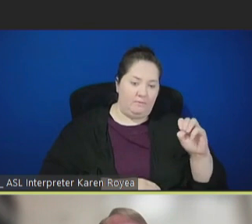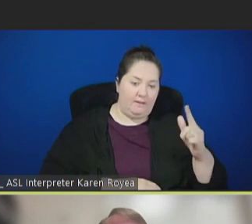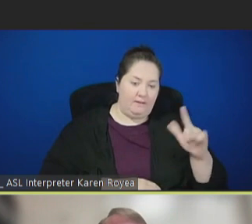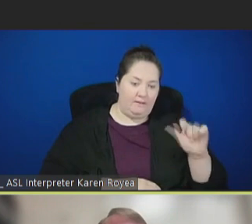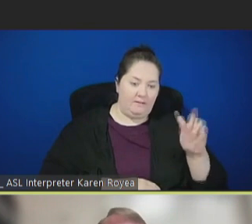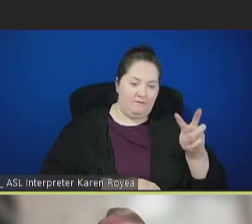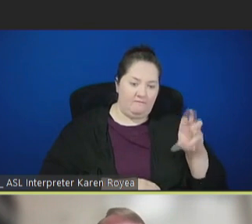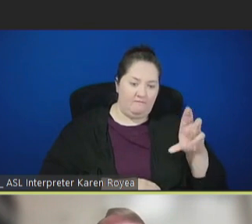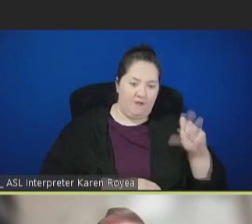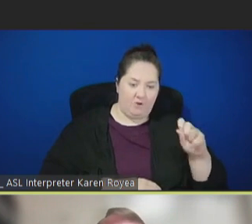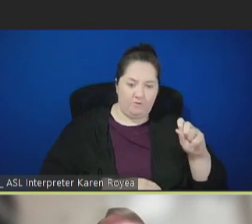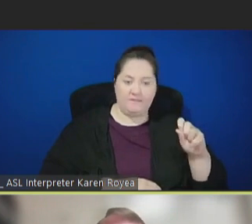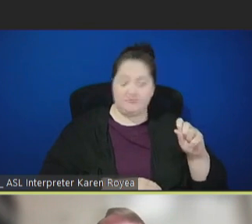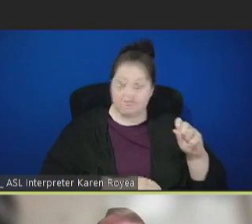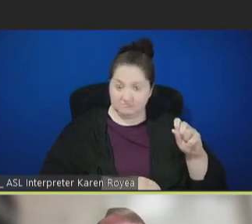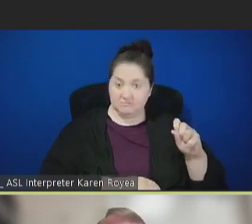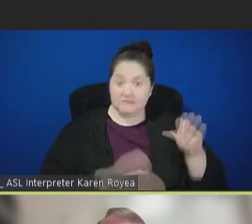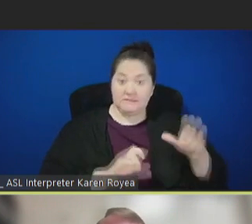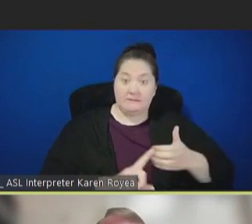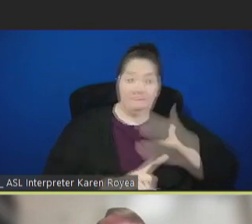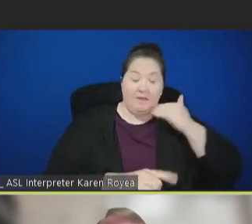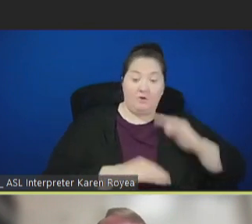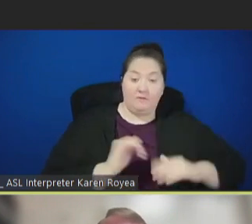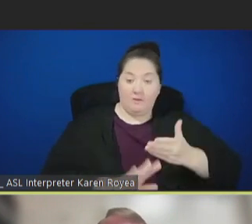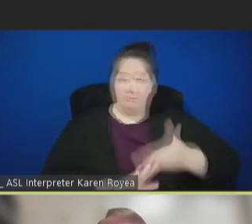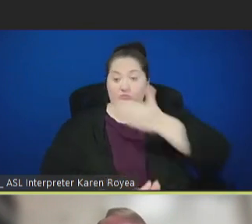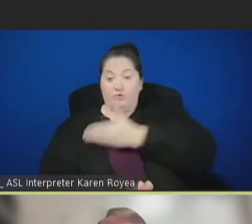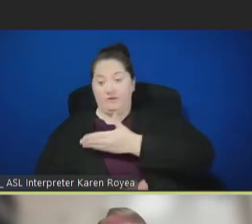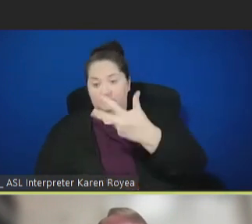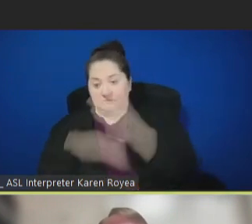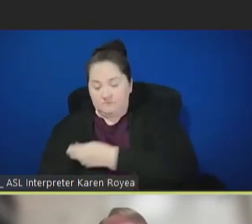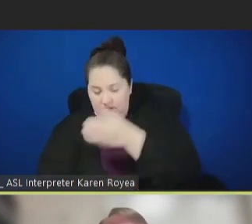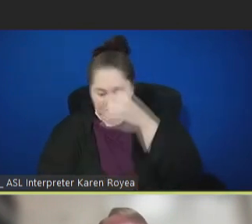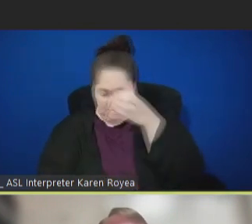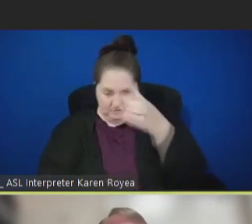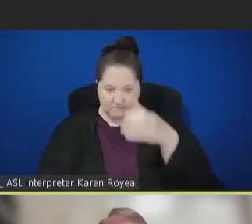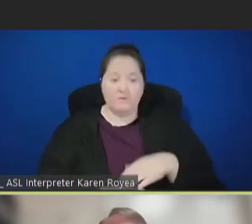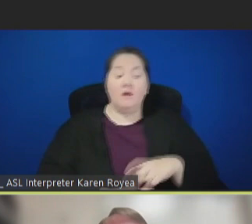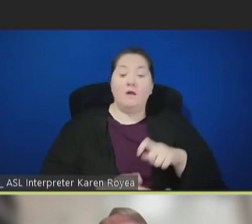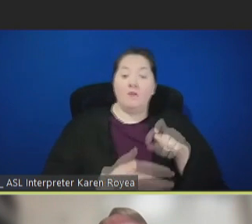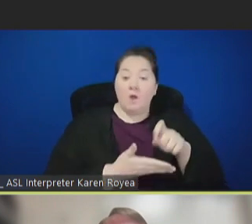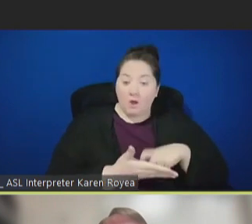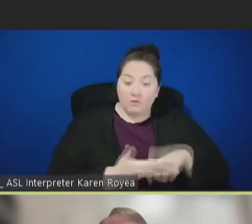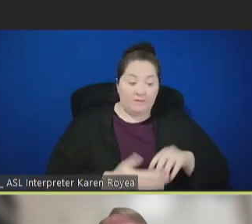outperforming a previous vaccine concept. The authors concluded that the mRNA vaccine concept